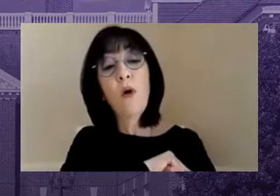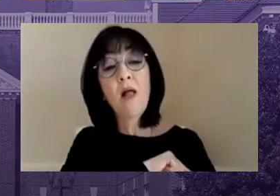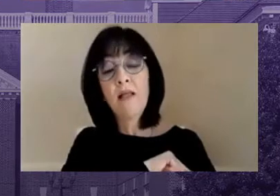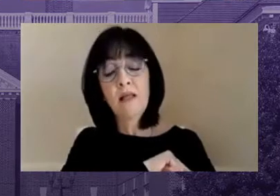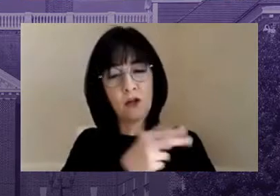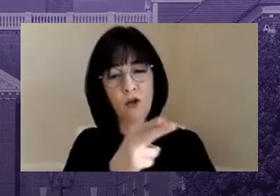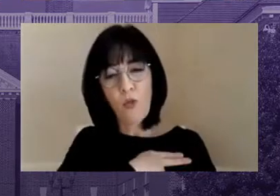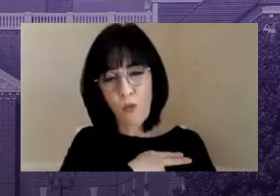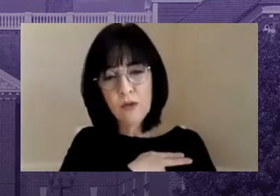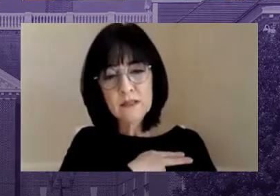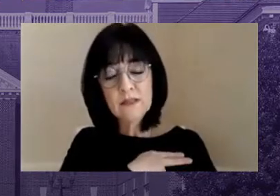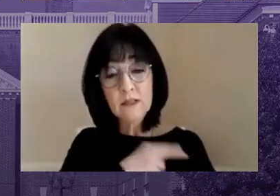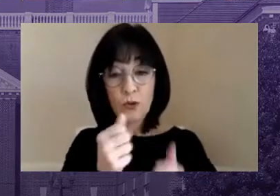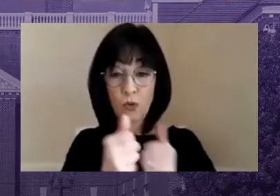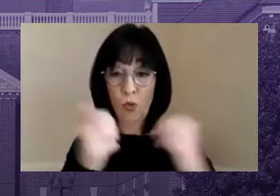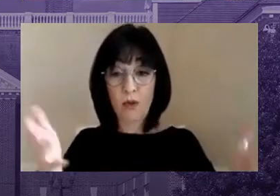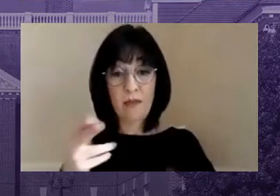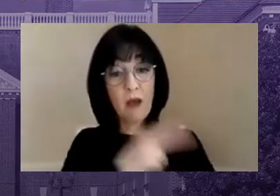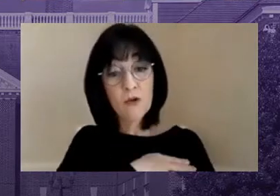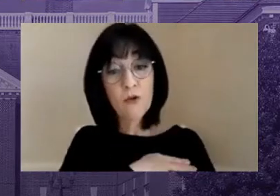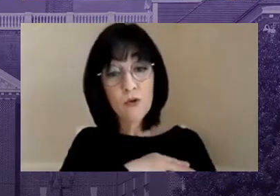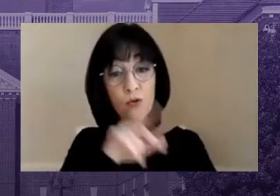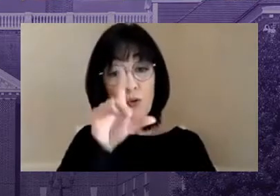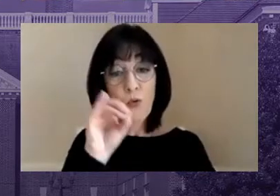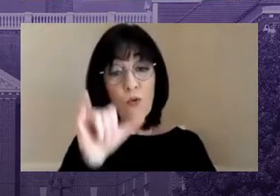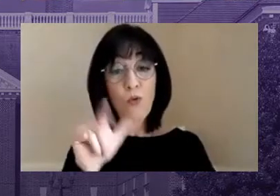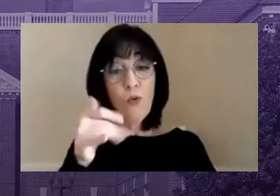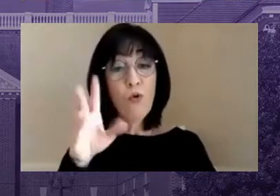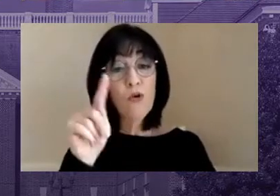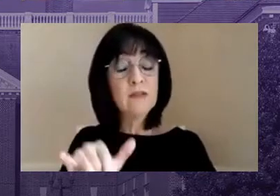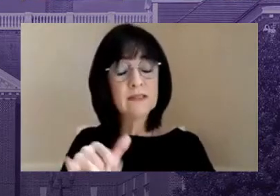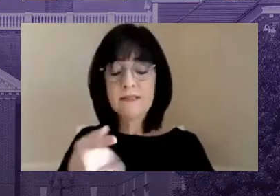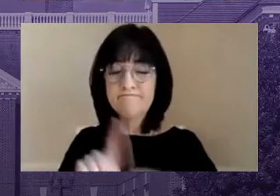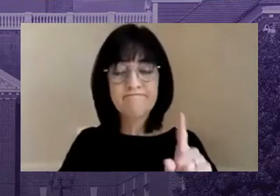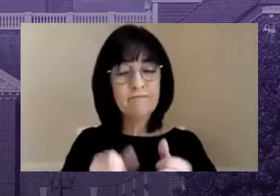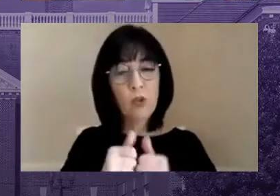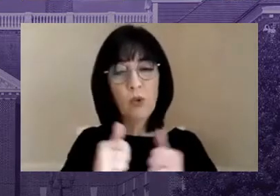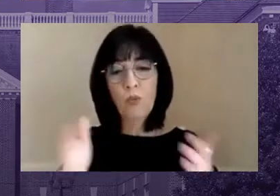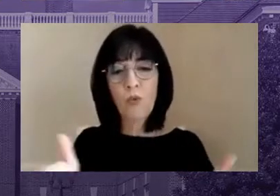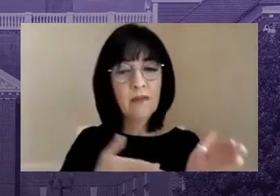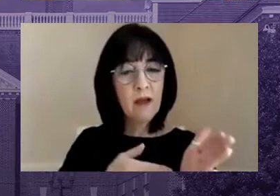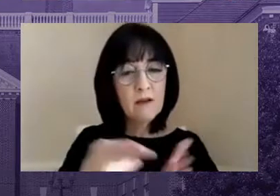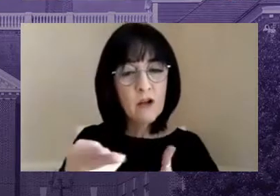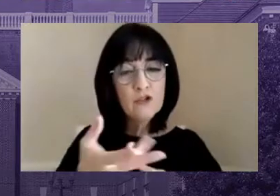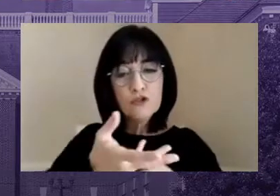Without loyalty, you cannot have trust or honesty. So leaders must always be loyal to their friends